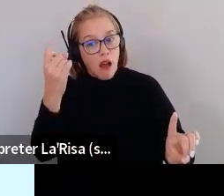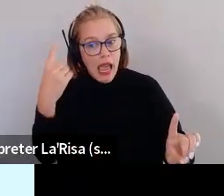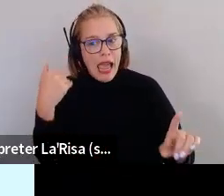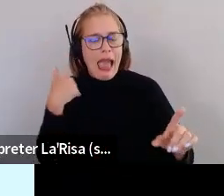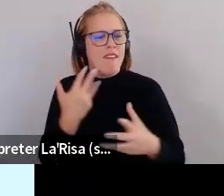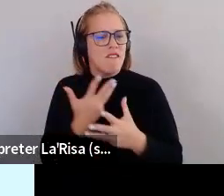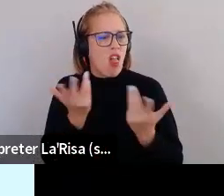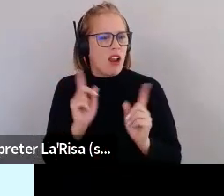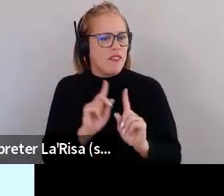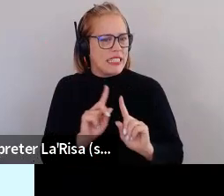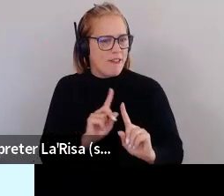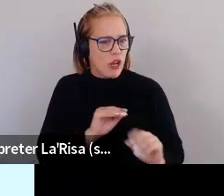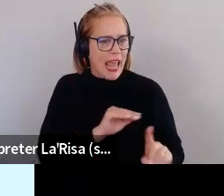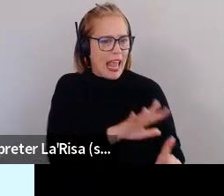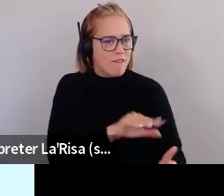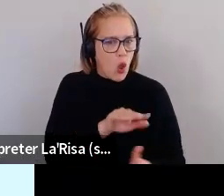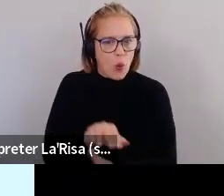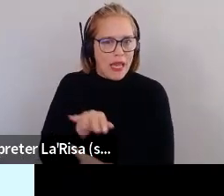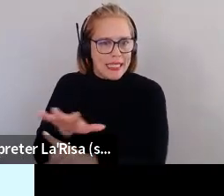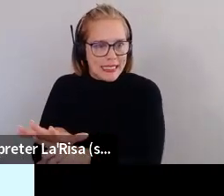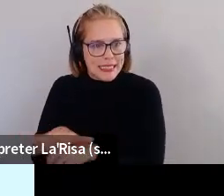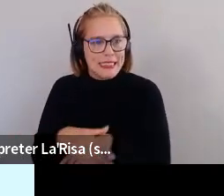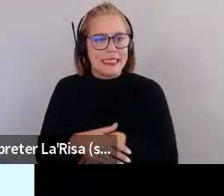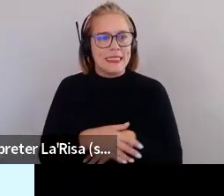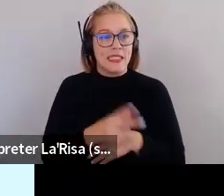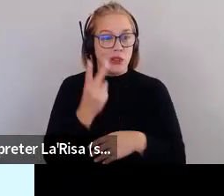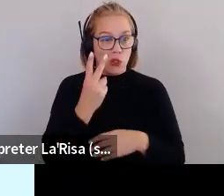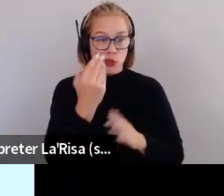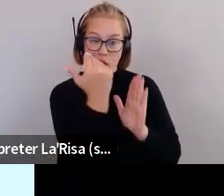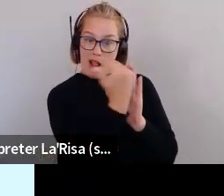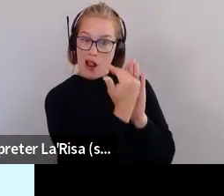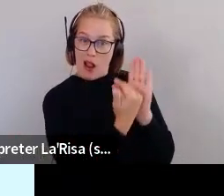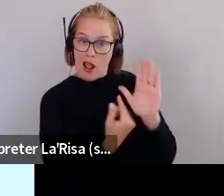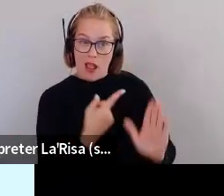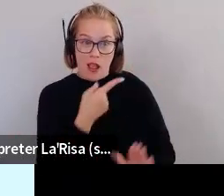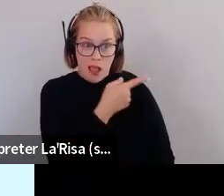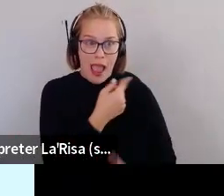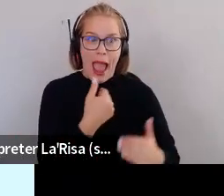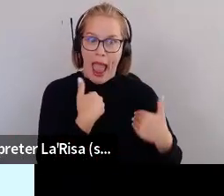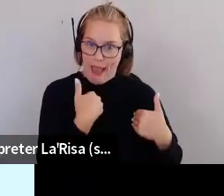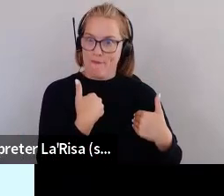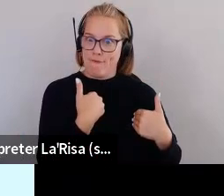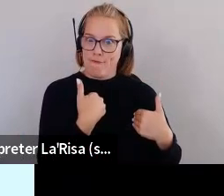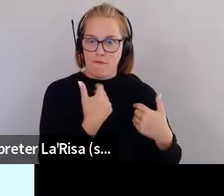movements in the disability movements. Really were two different movements. The advent of the independent movement -- really, there was a whole bunch